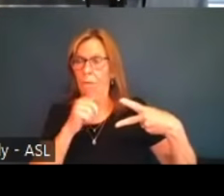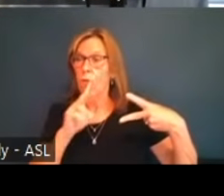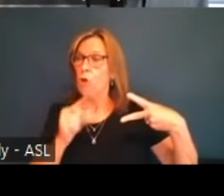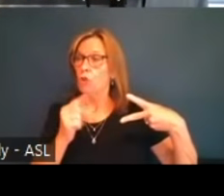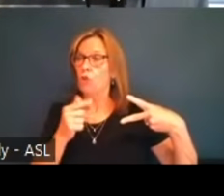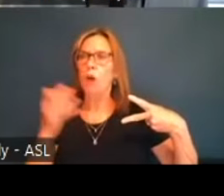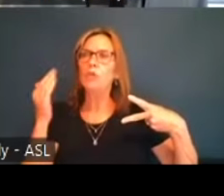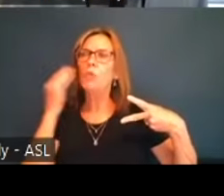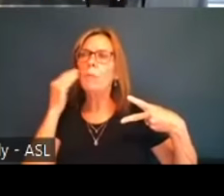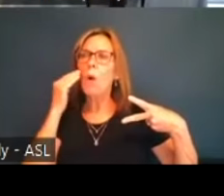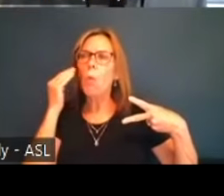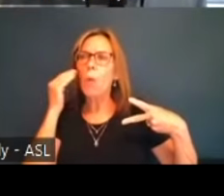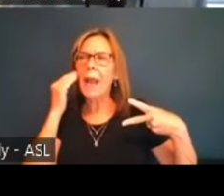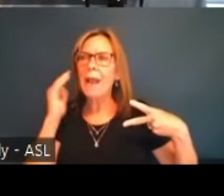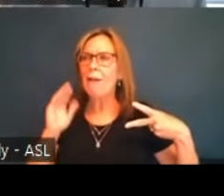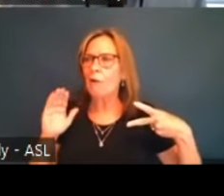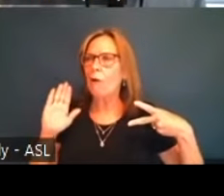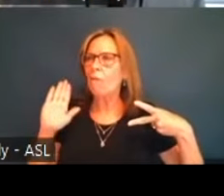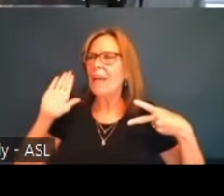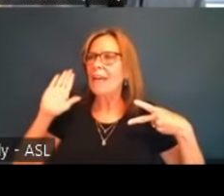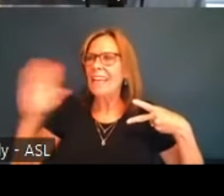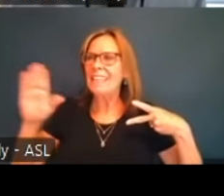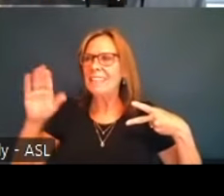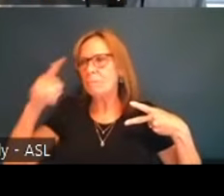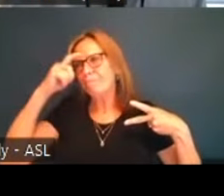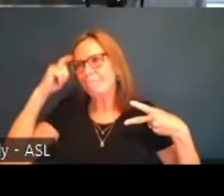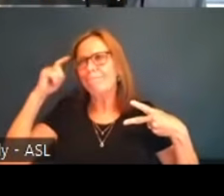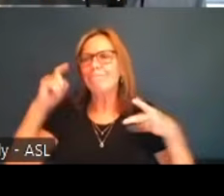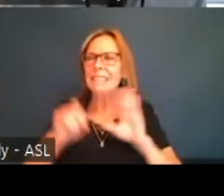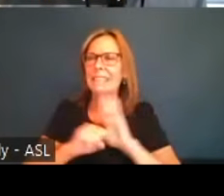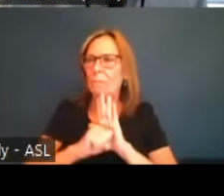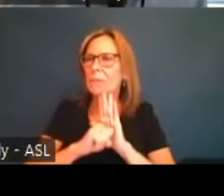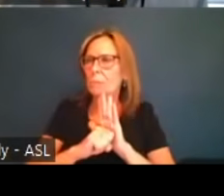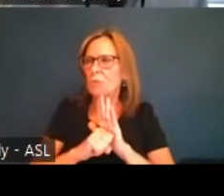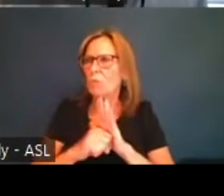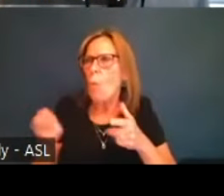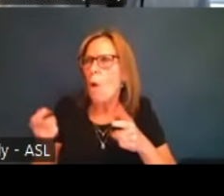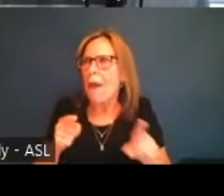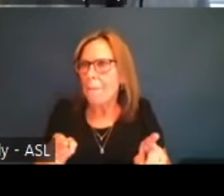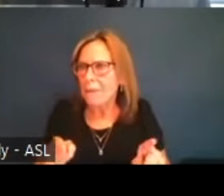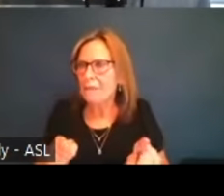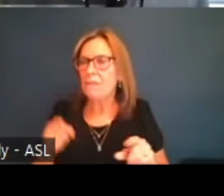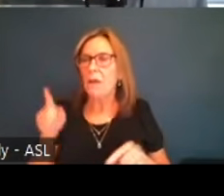volume of his voice would increase if he was agitated by